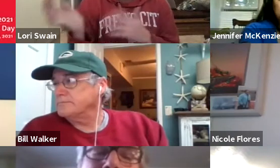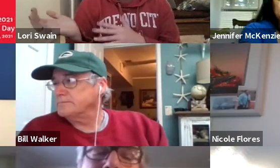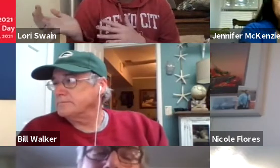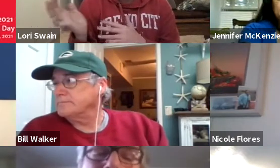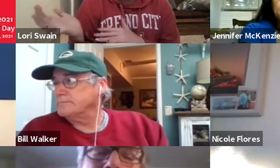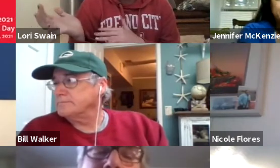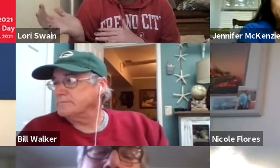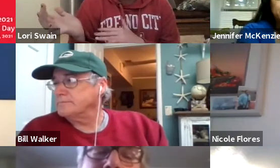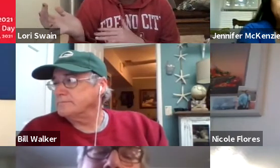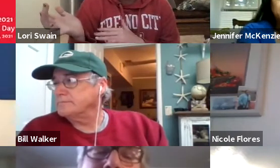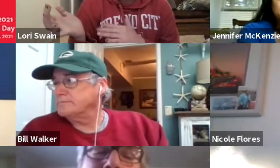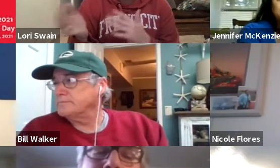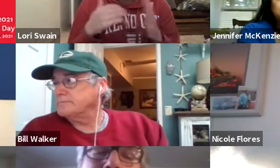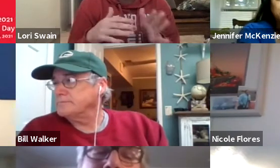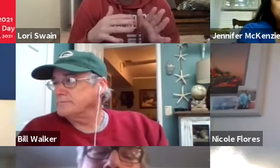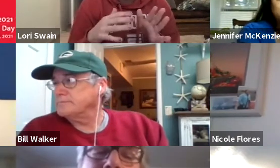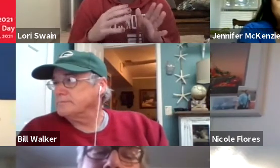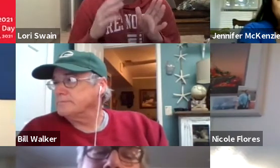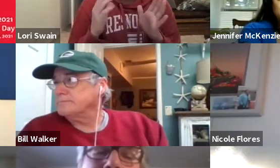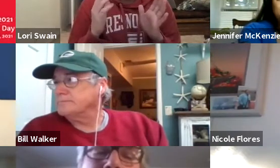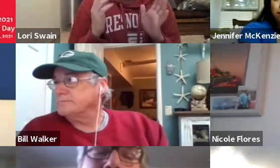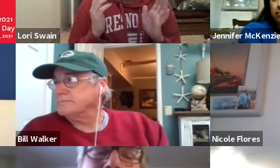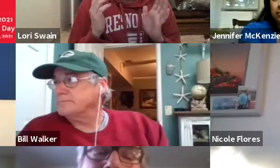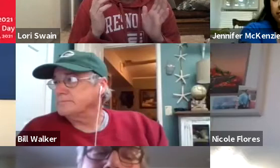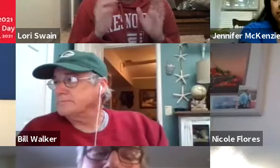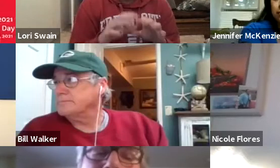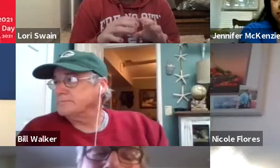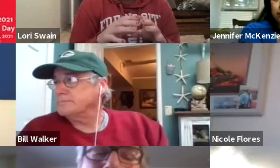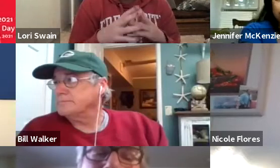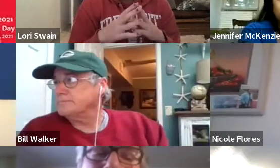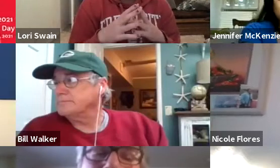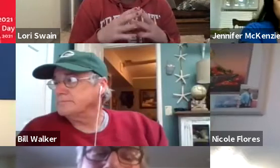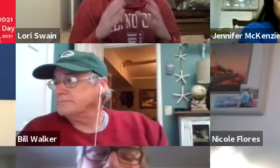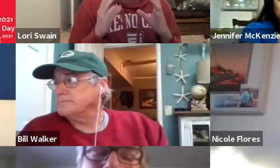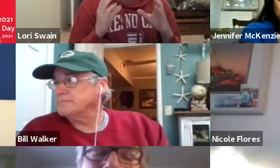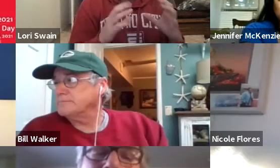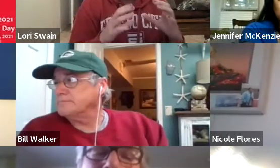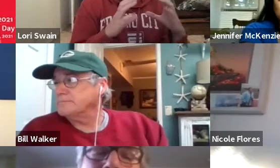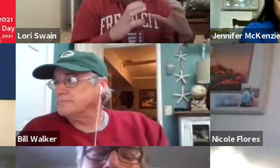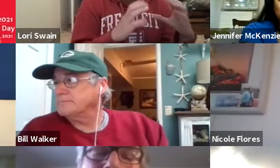for the same at their college. So I just kind of warn the student, follow the Student Educational Plan for the college that you've